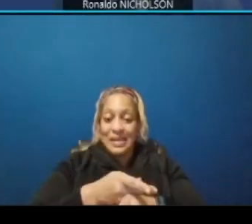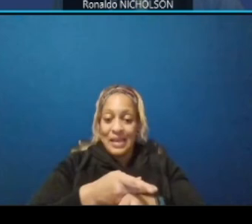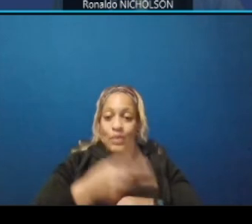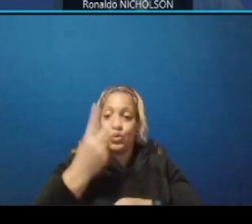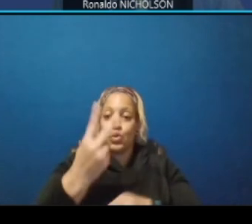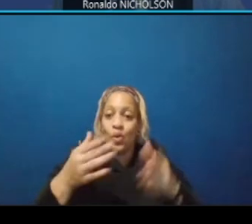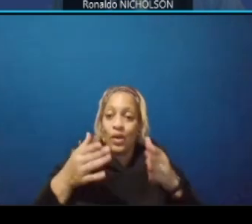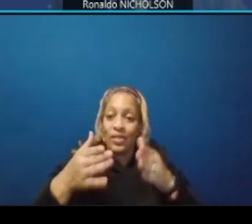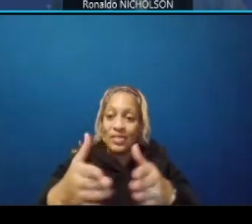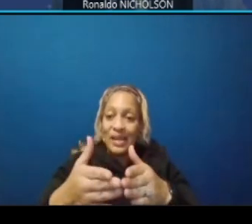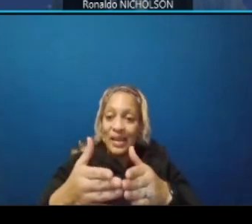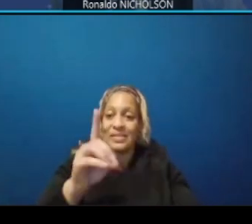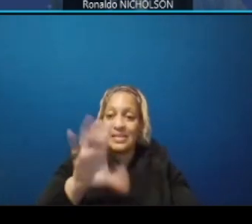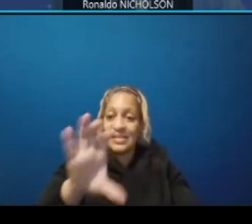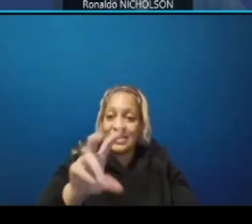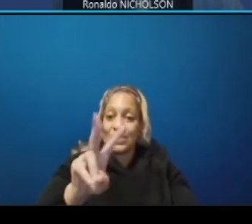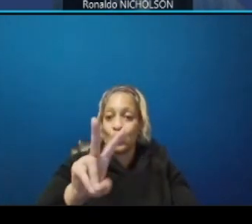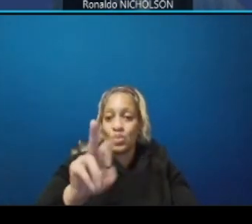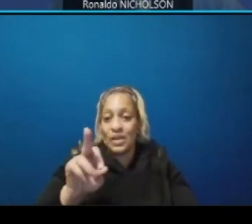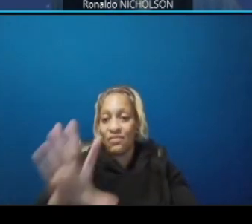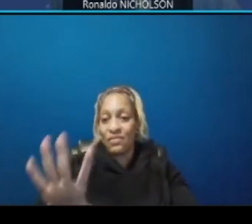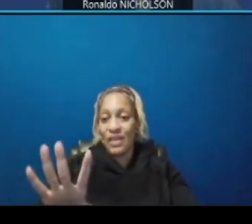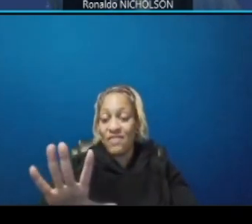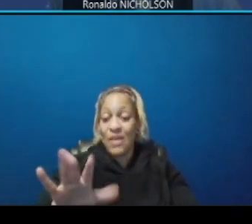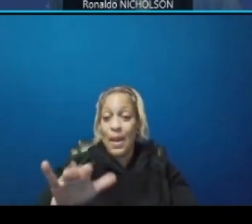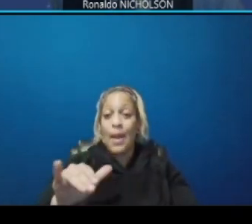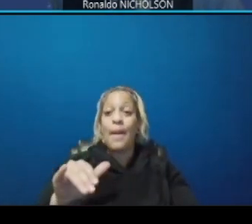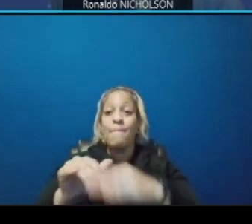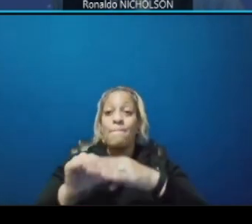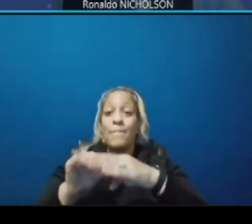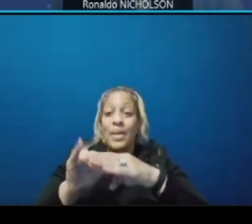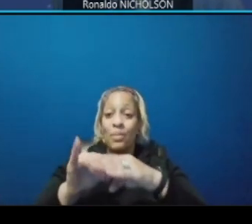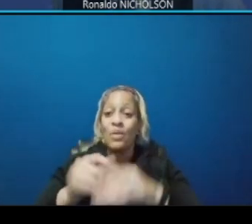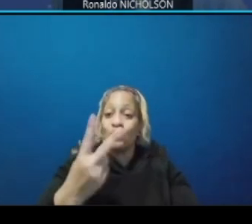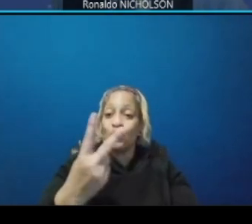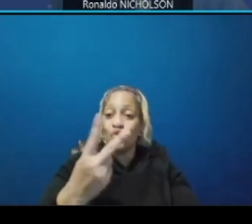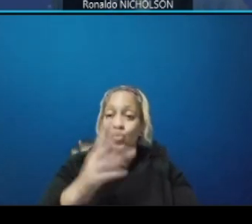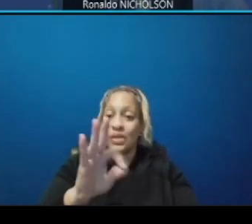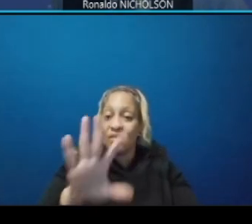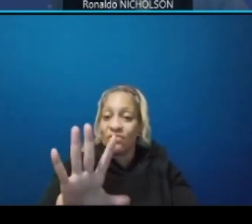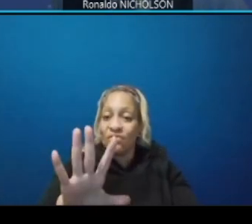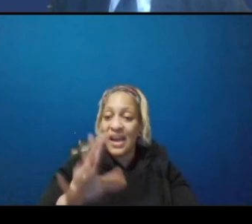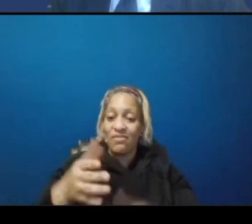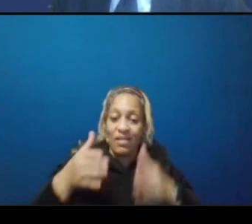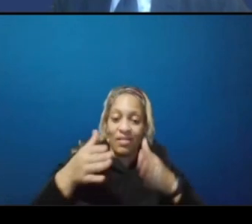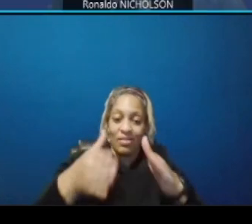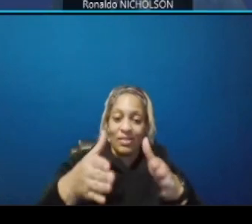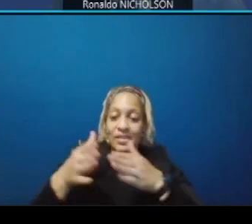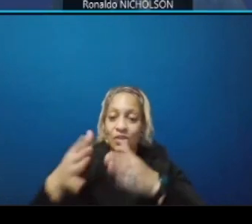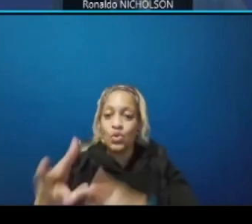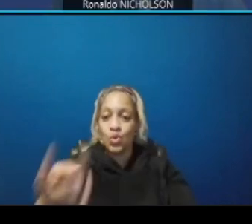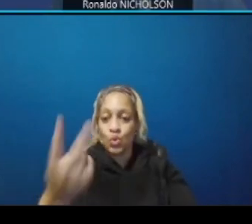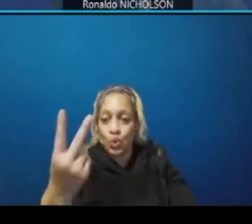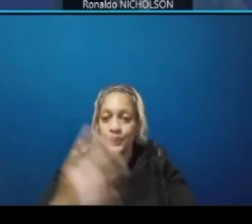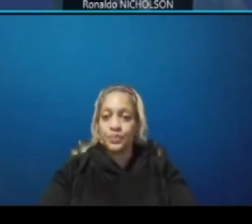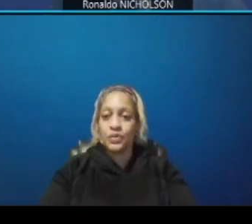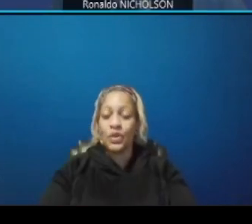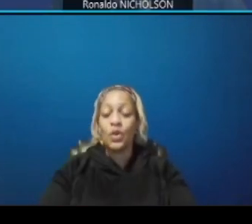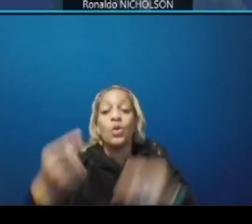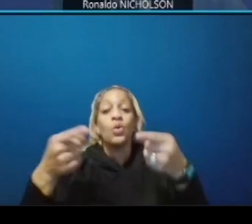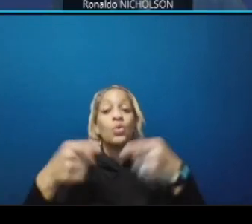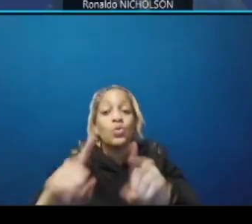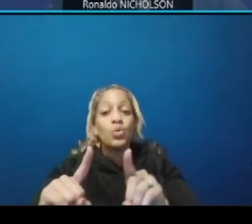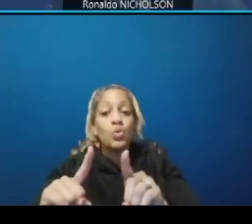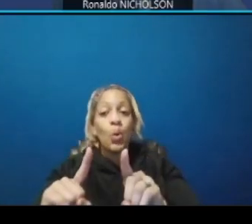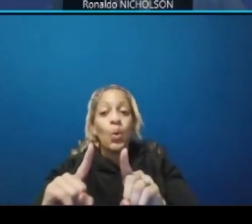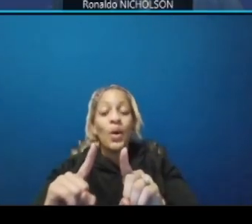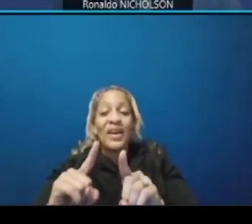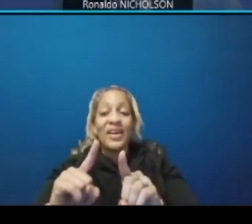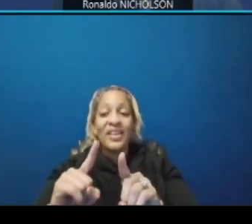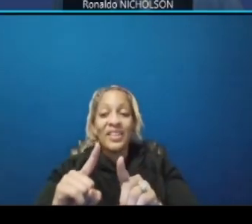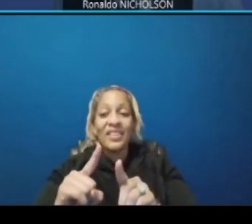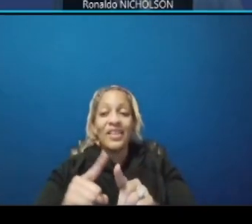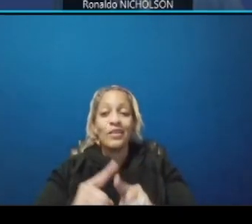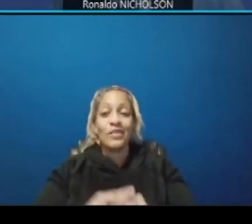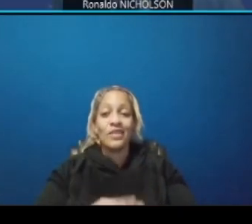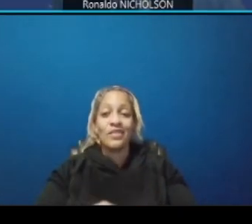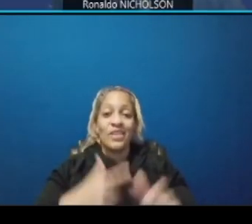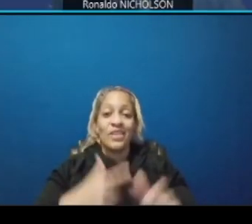295 a minimum of two lanes on dc 295 during the peak hour especially um in daylight hours